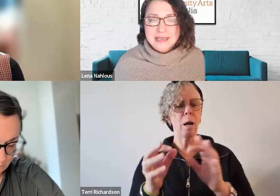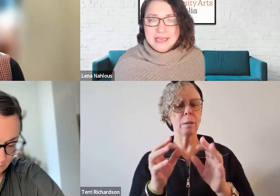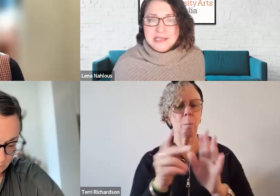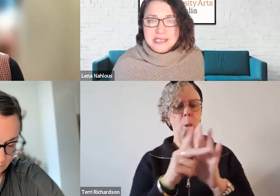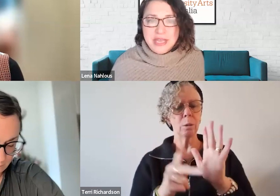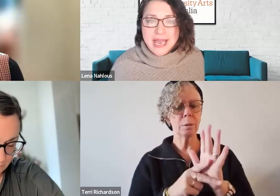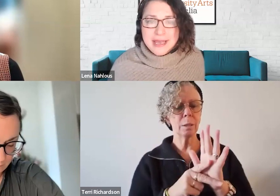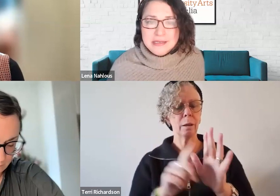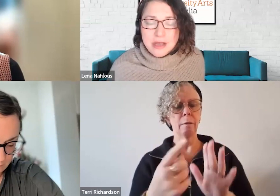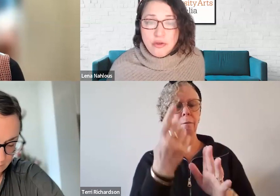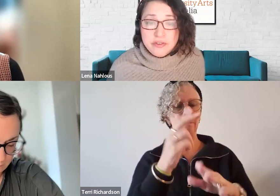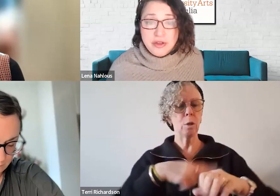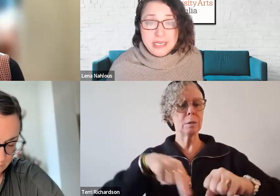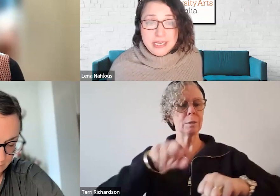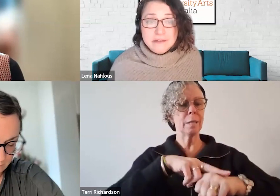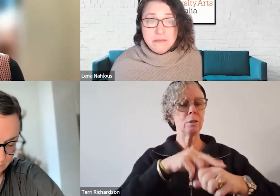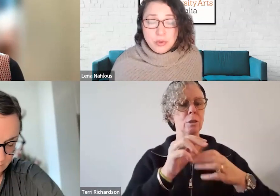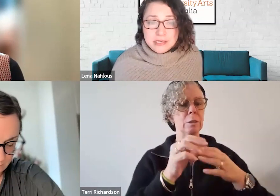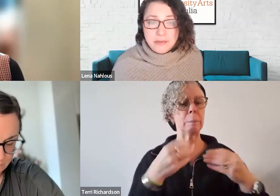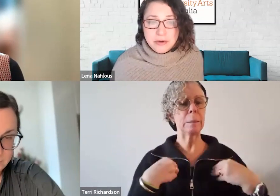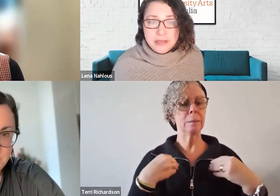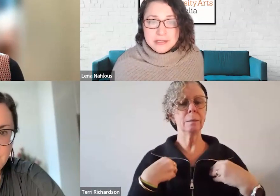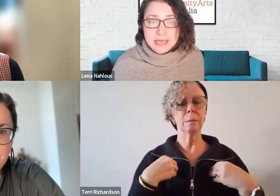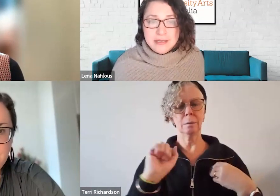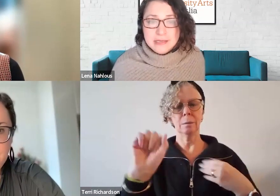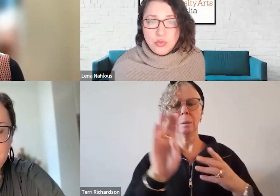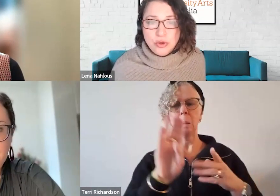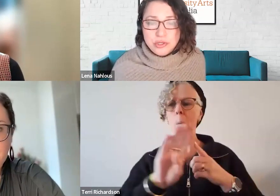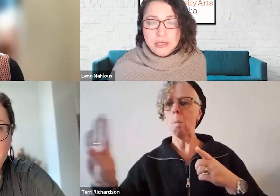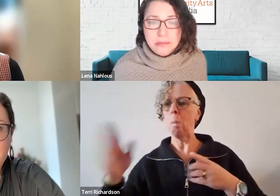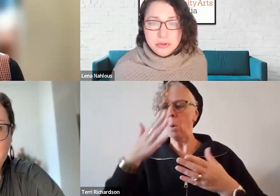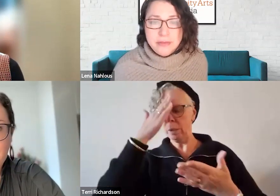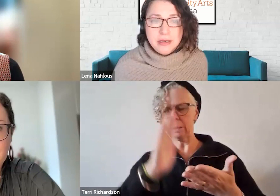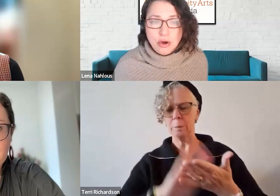Cecilia has over 30 years of board experience and has worked on employment,